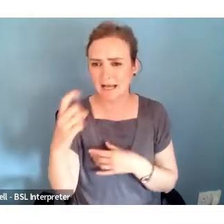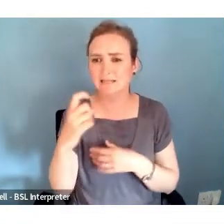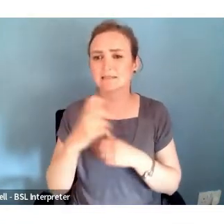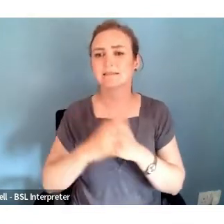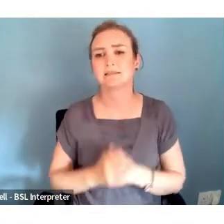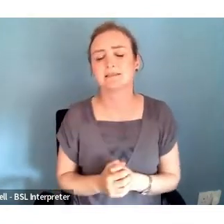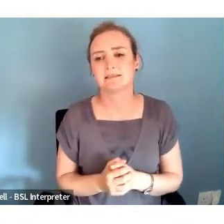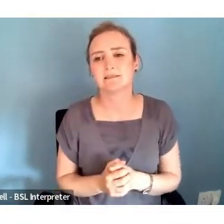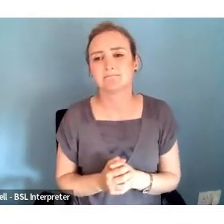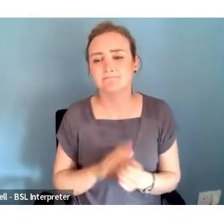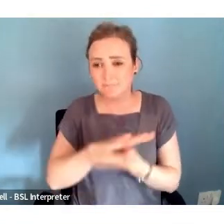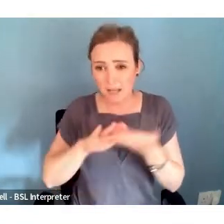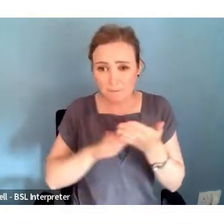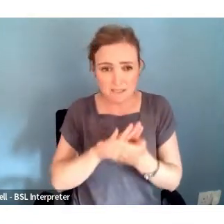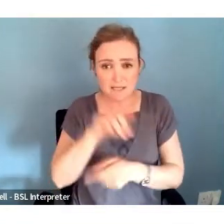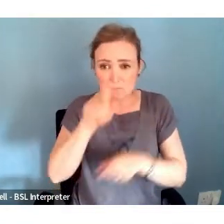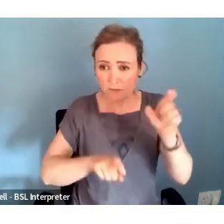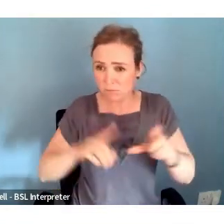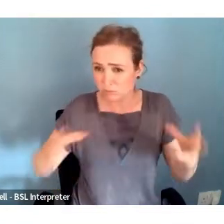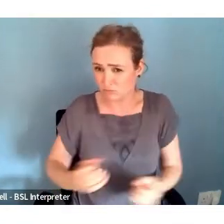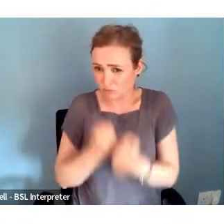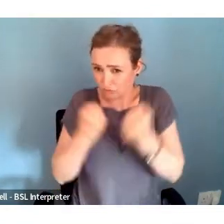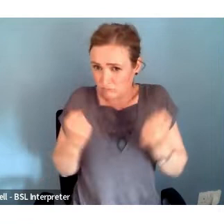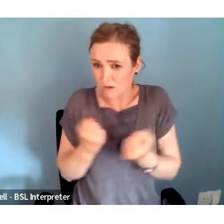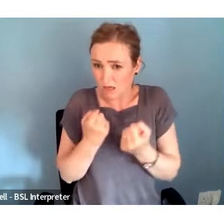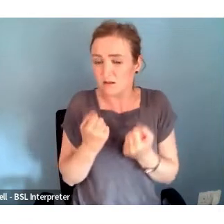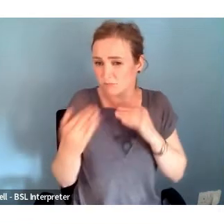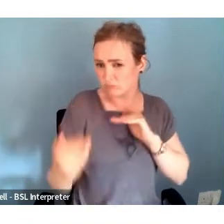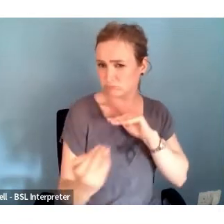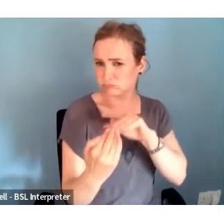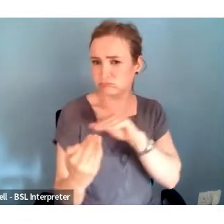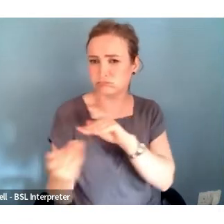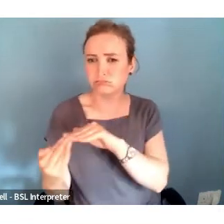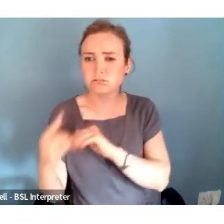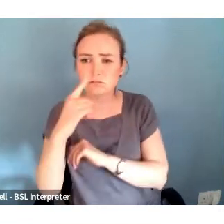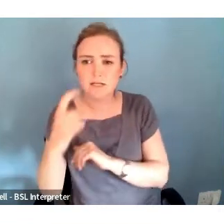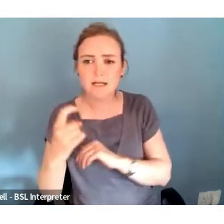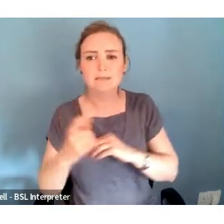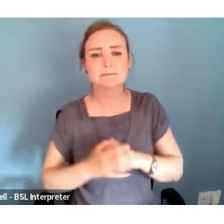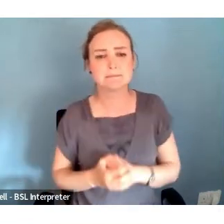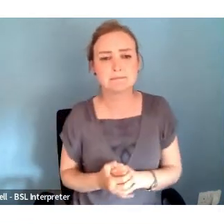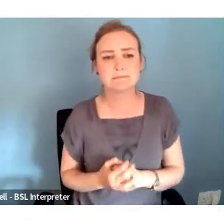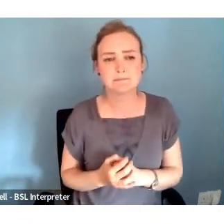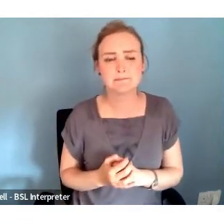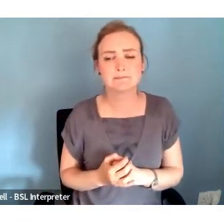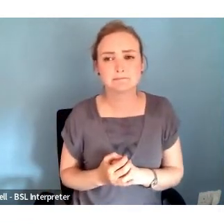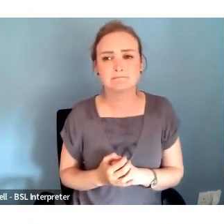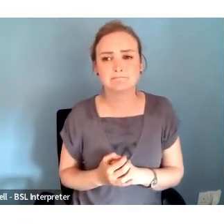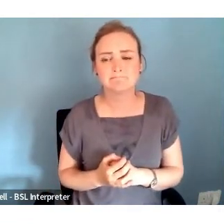people's strengths. Sometimes that means that disabled people might be able to do most of the job but parts they can't